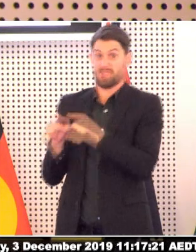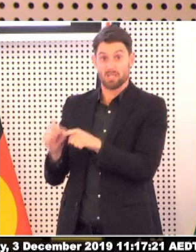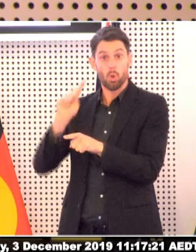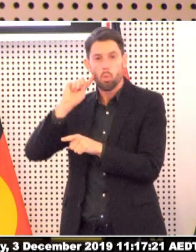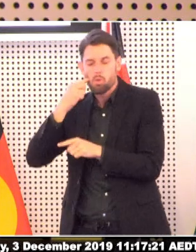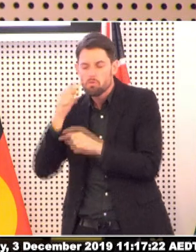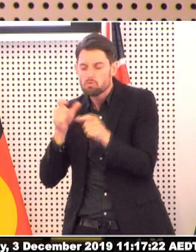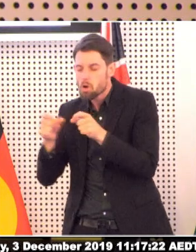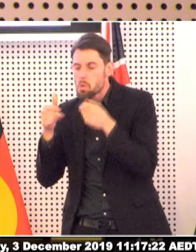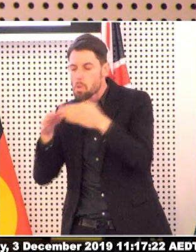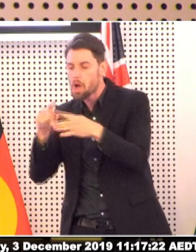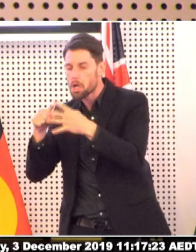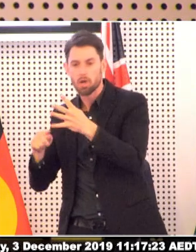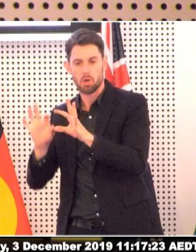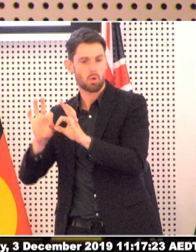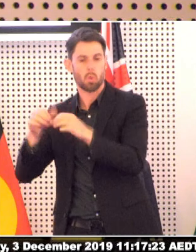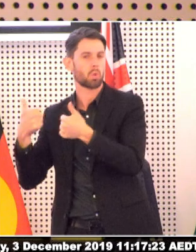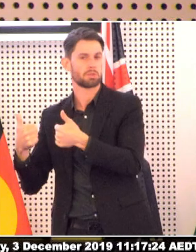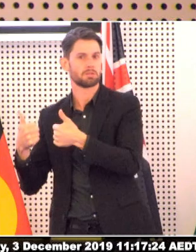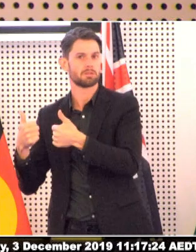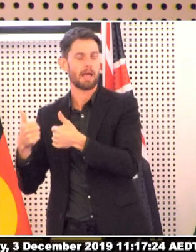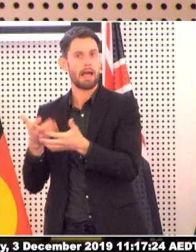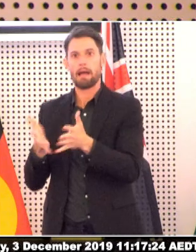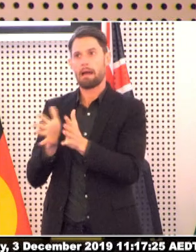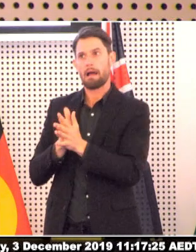But what do you do to cope with a problem of that kind?